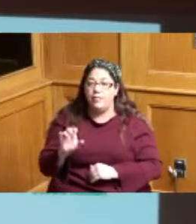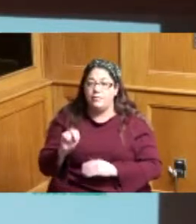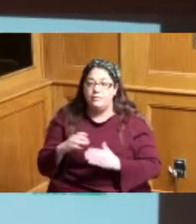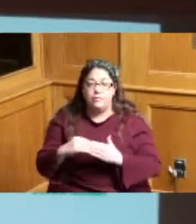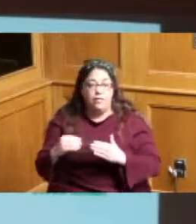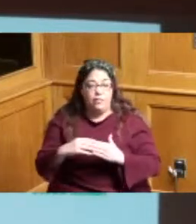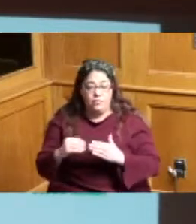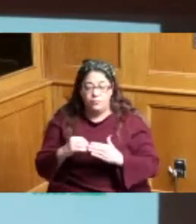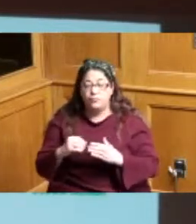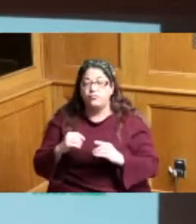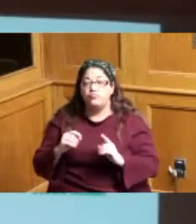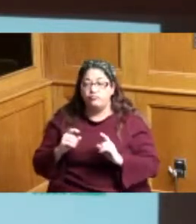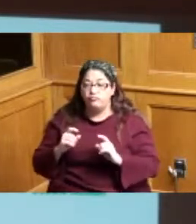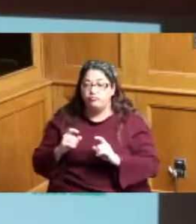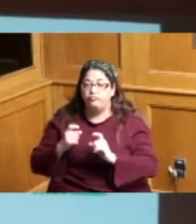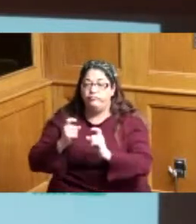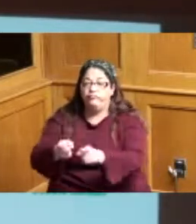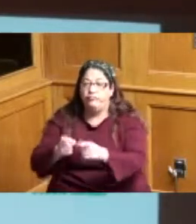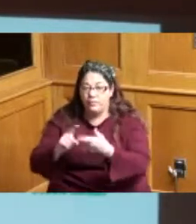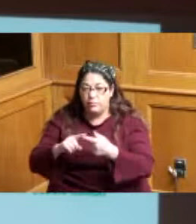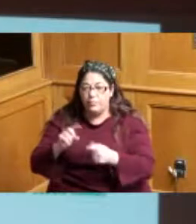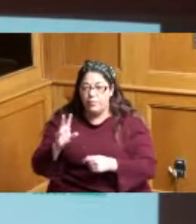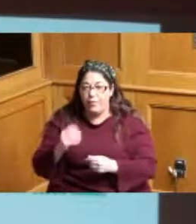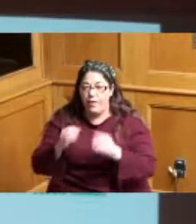is allocated to wet weather through this process